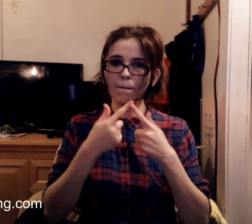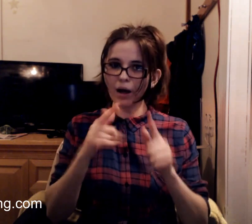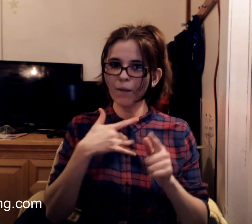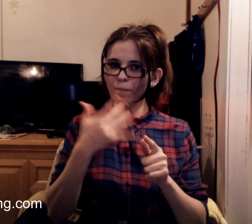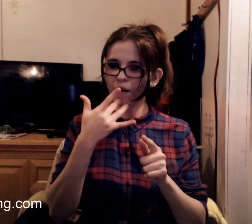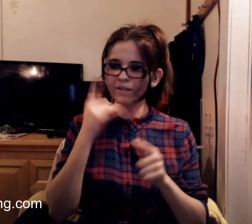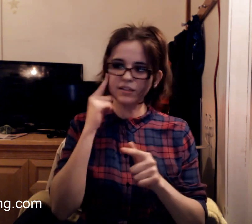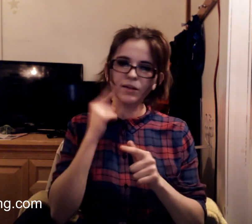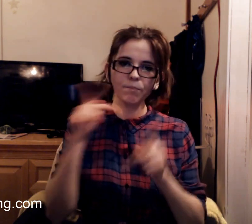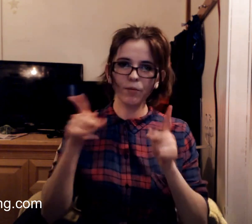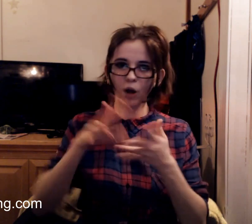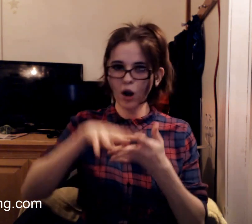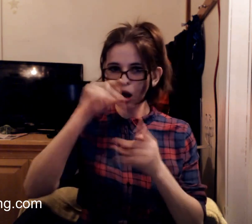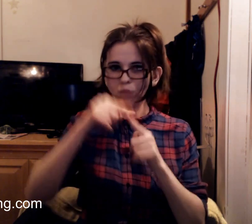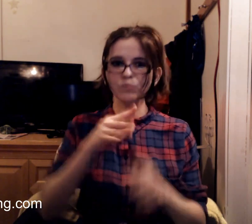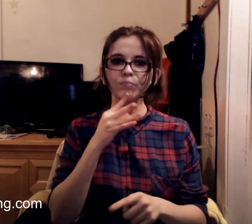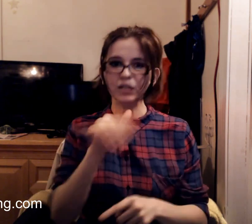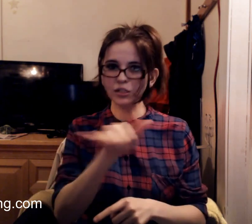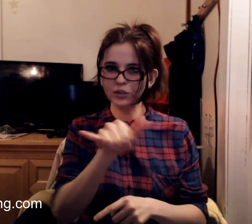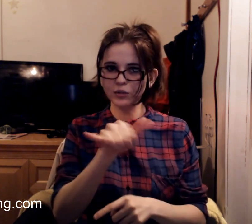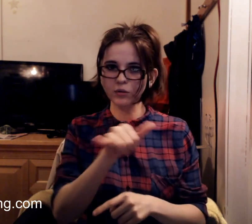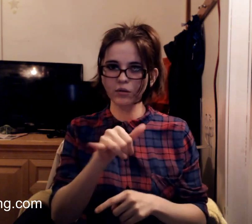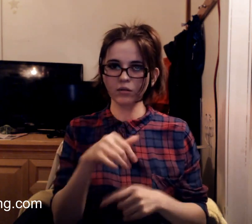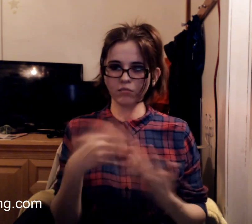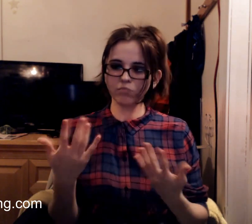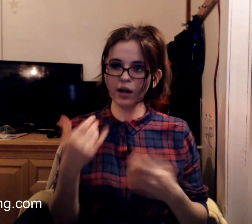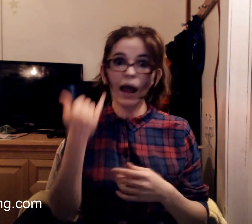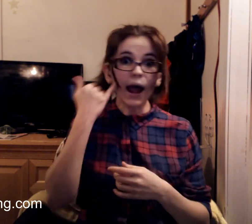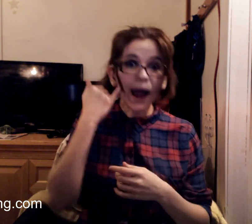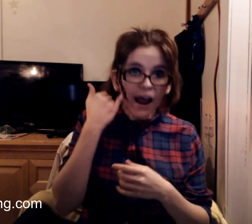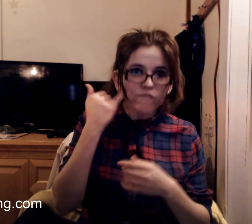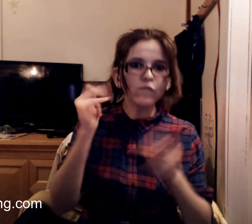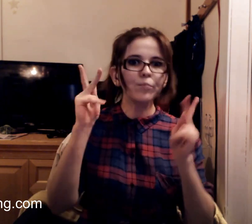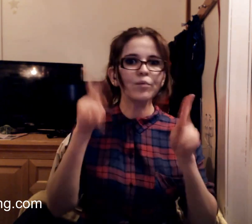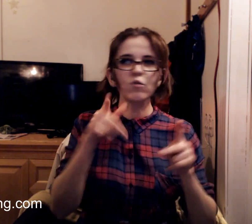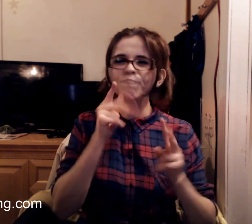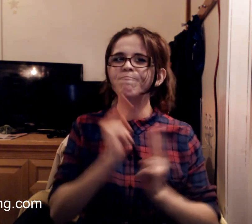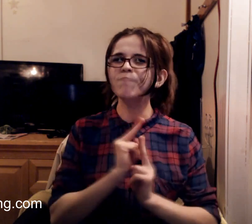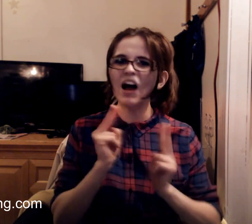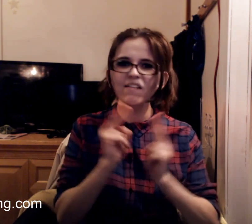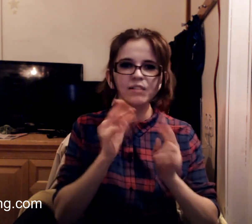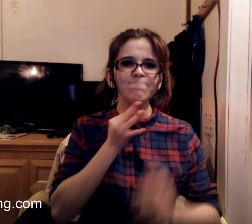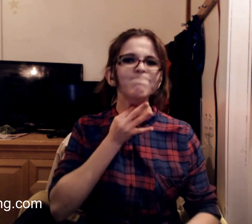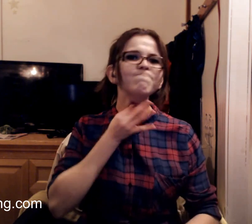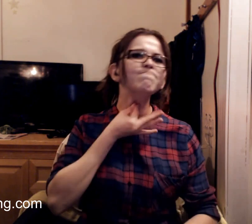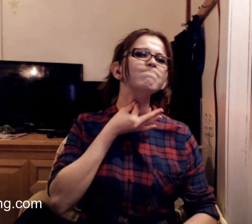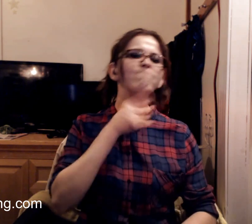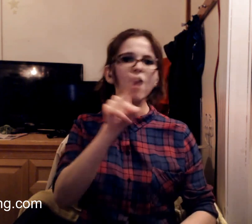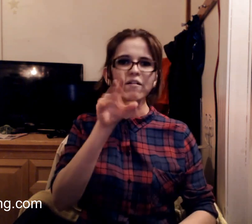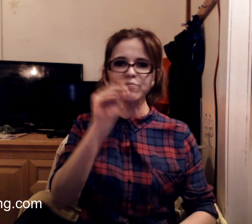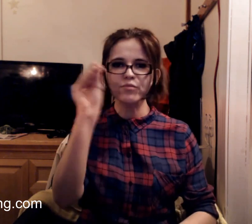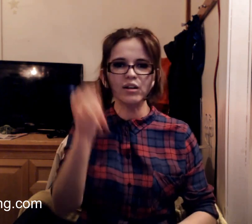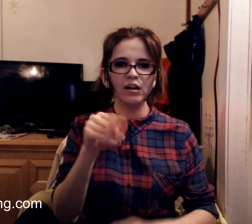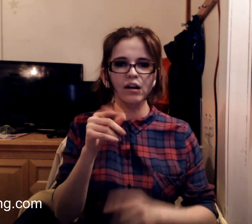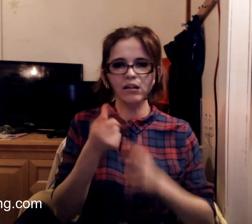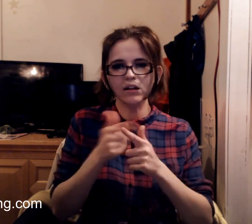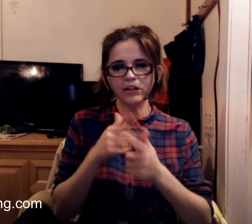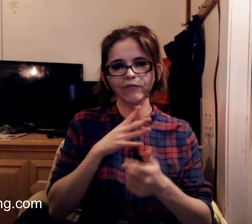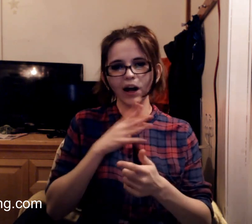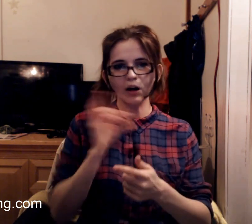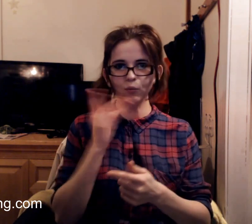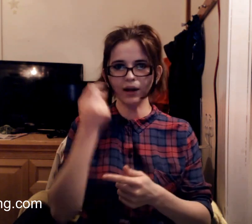yet I prefer that a deaf person learns to speak too. IF the deaf person is very 100% mute then it's fine, we understand that.